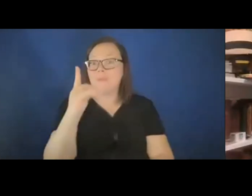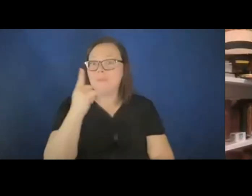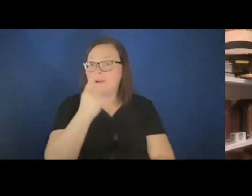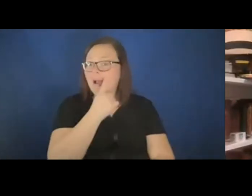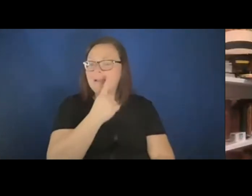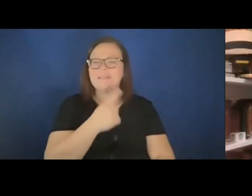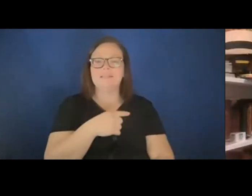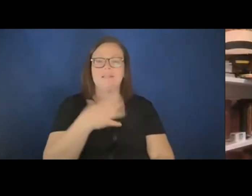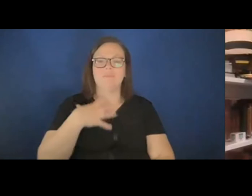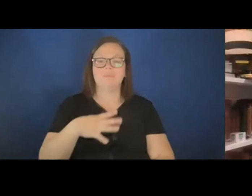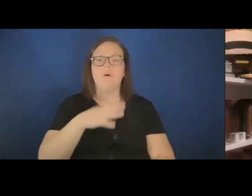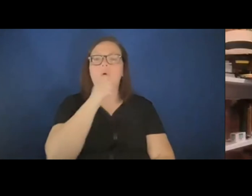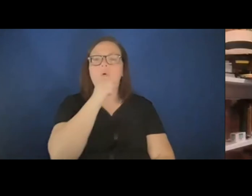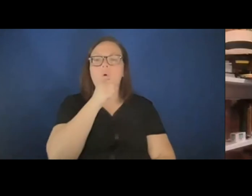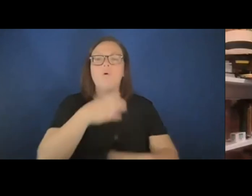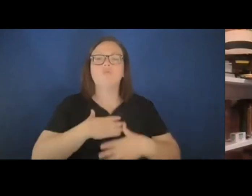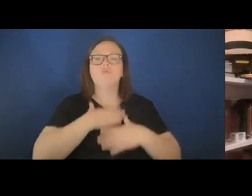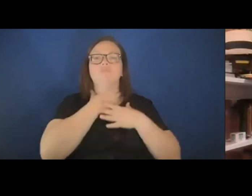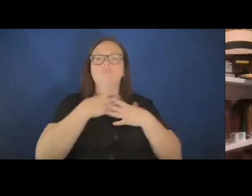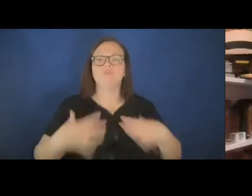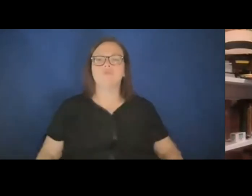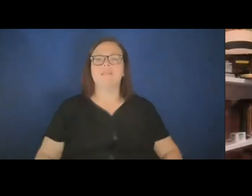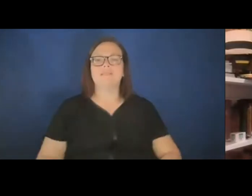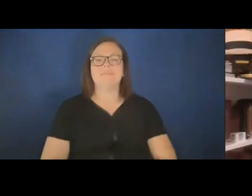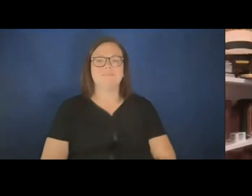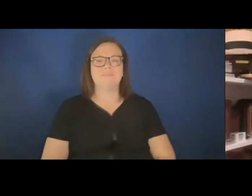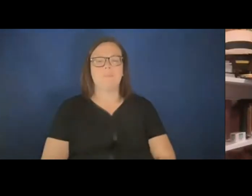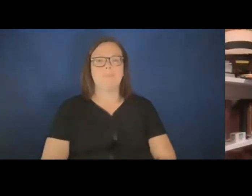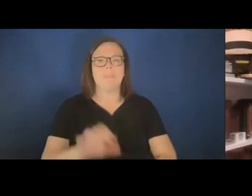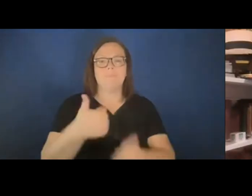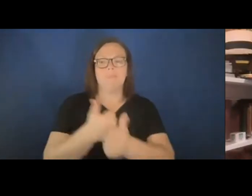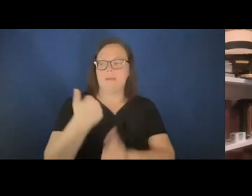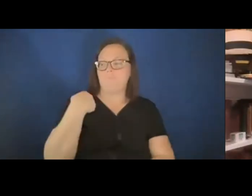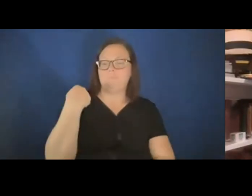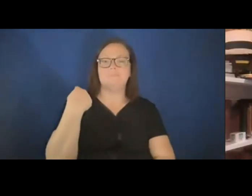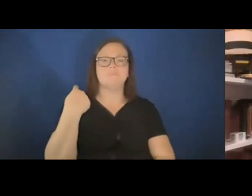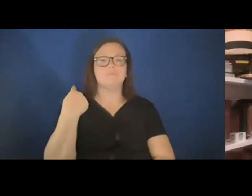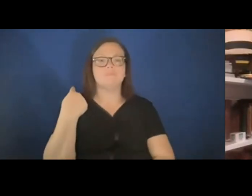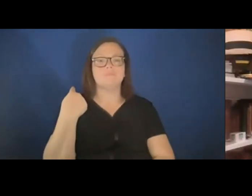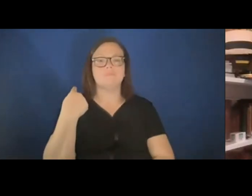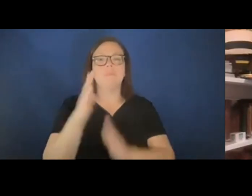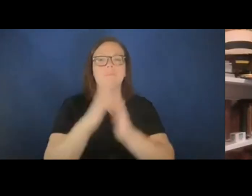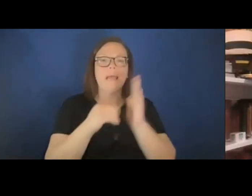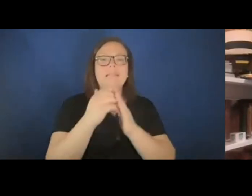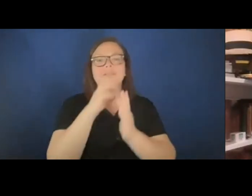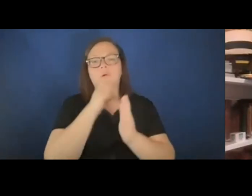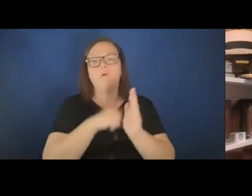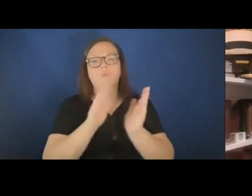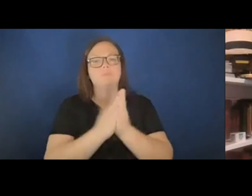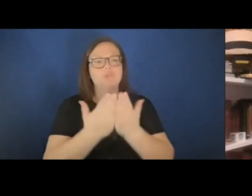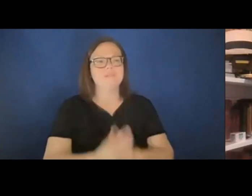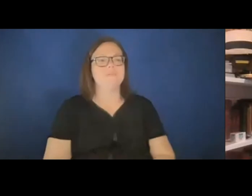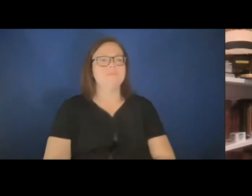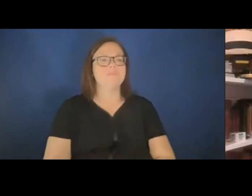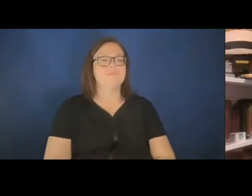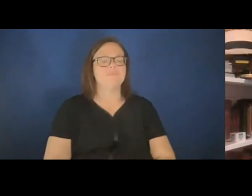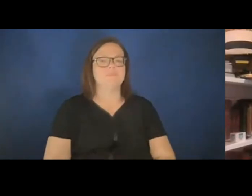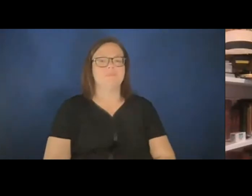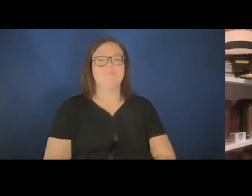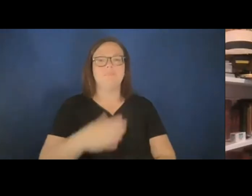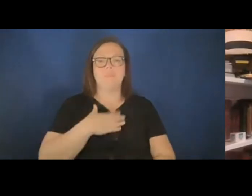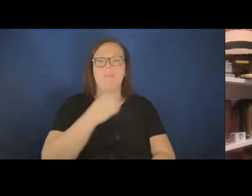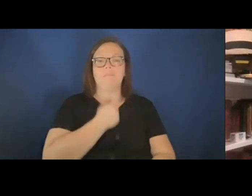wearing an orange turtleneck dress. Behind me are paintings and old books. My poem is